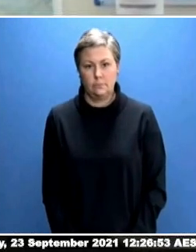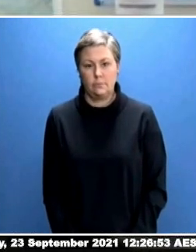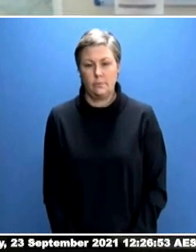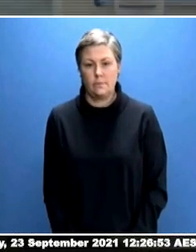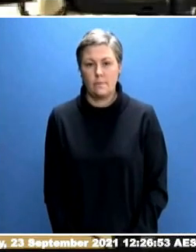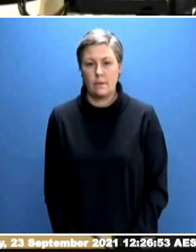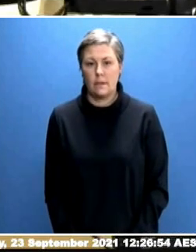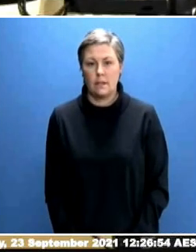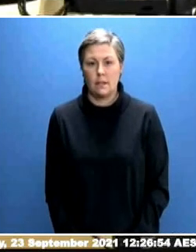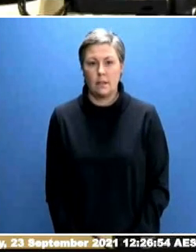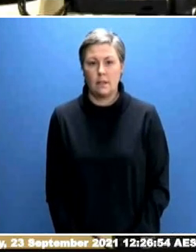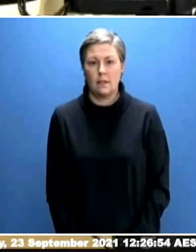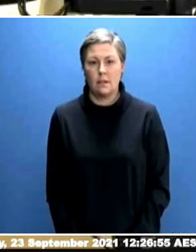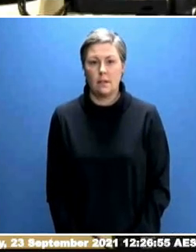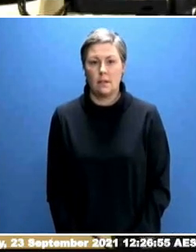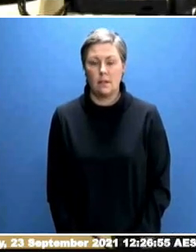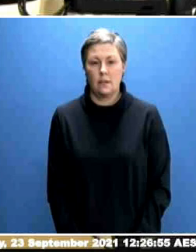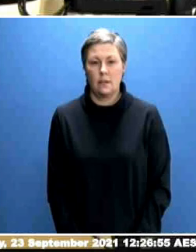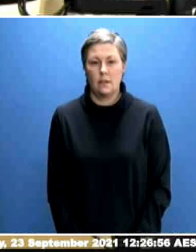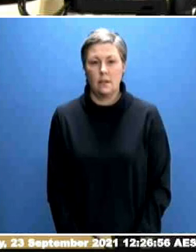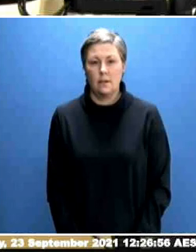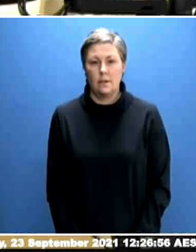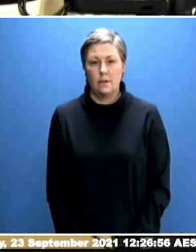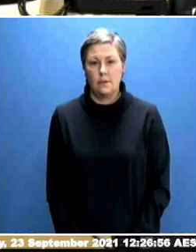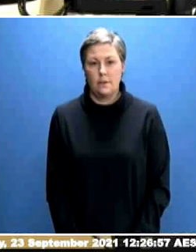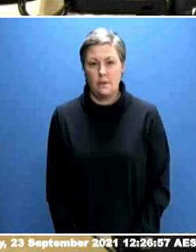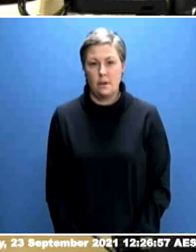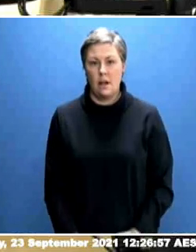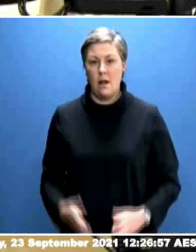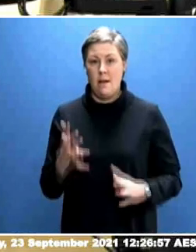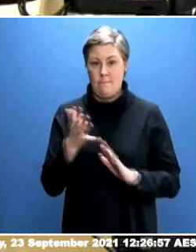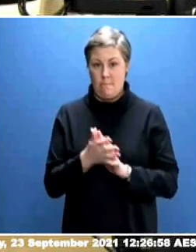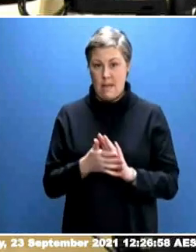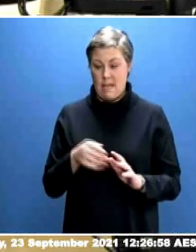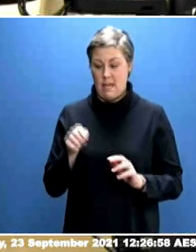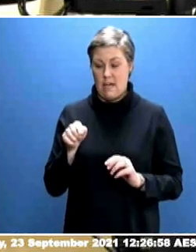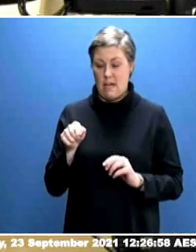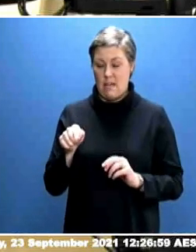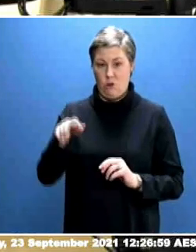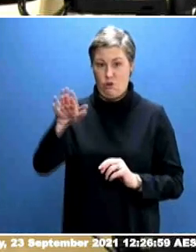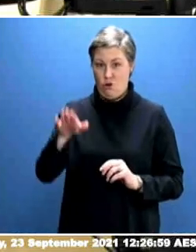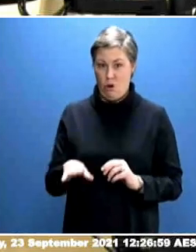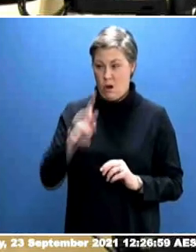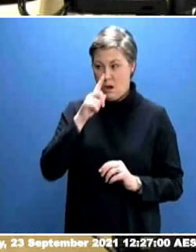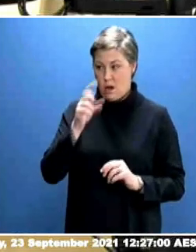a moment ago, because your client couldn't enter into the Secure Care house,